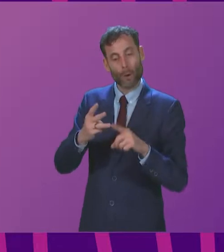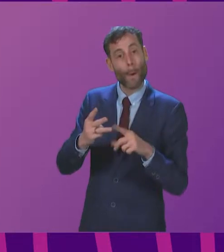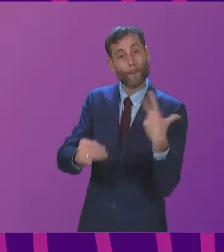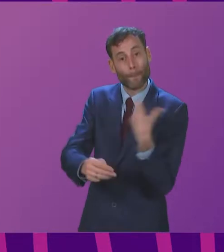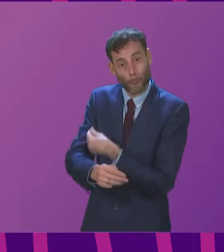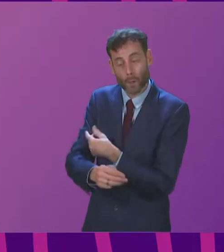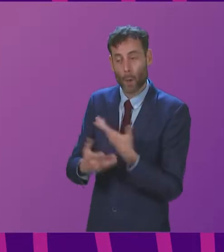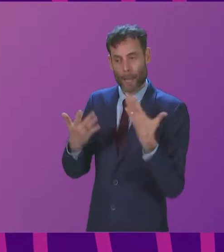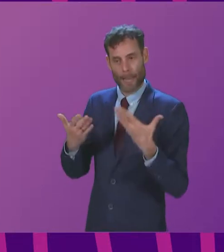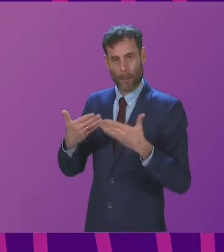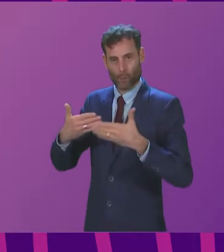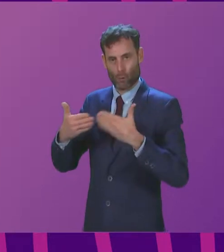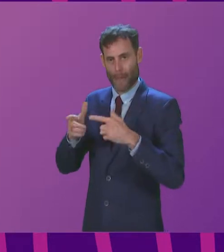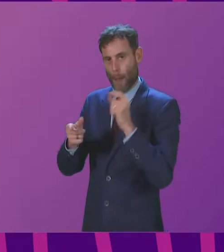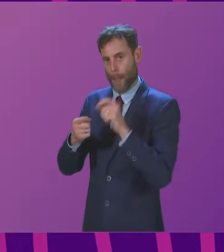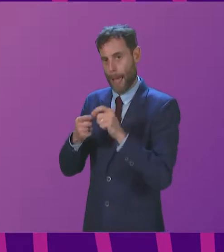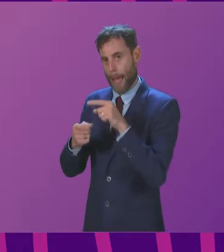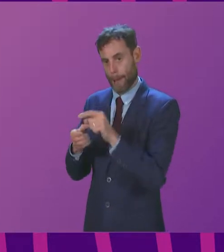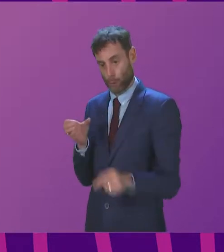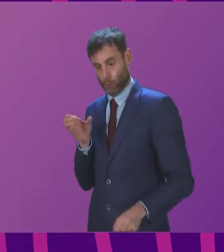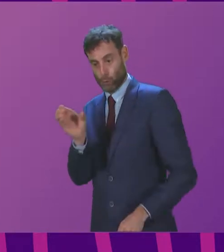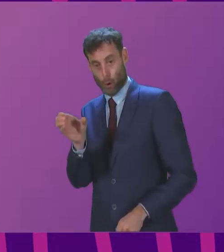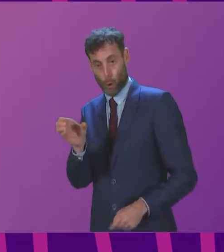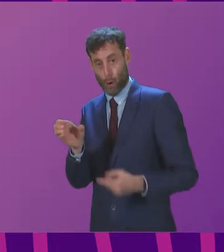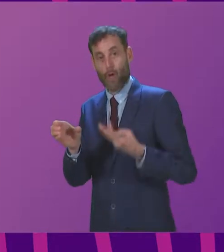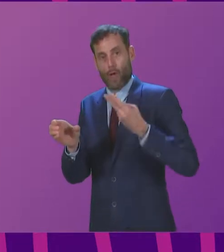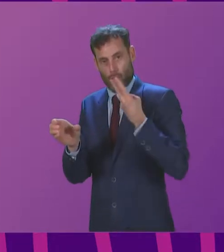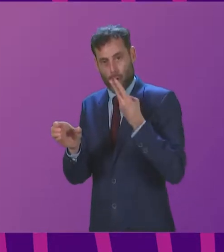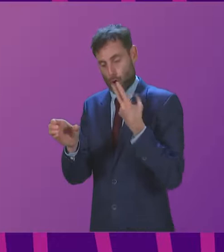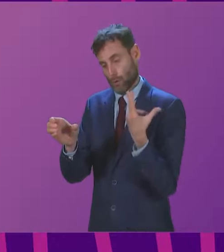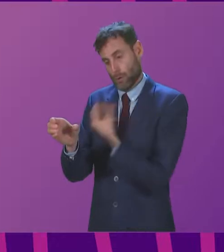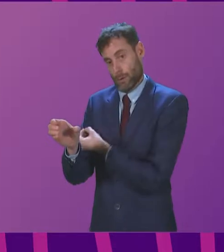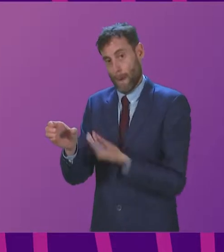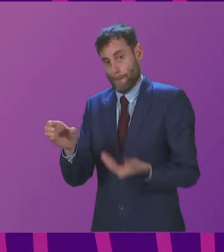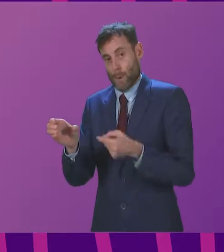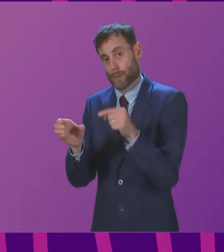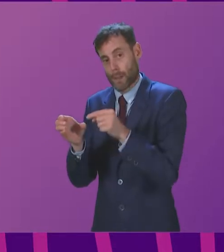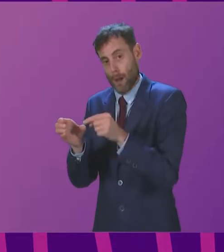is under way so that we can incorporate boosters in the Scottish Covid certification